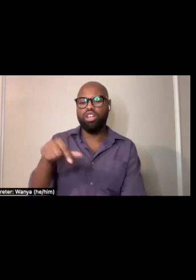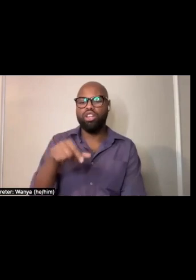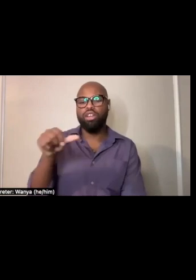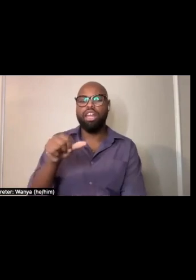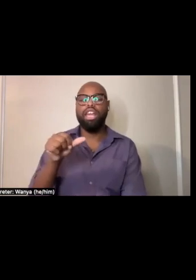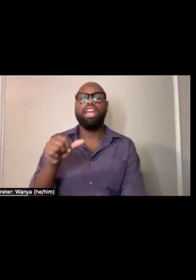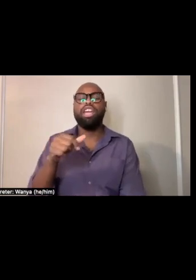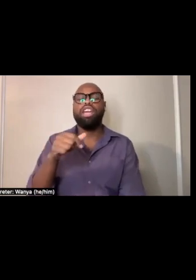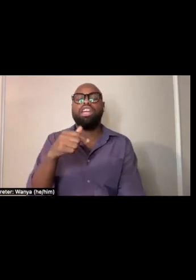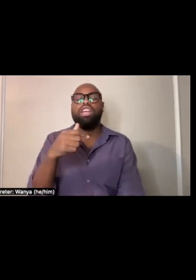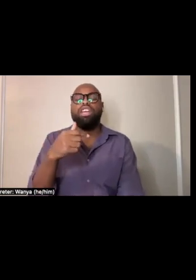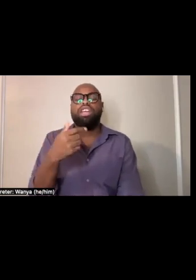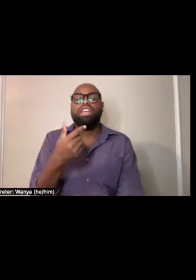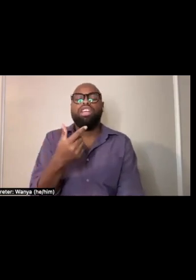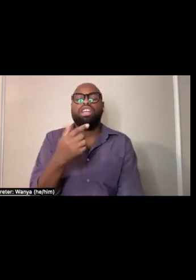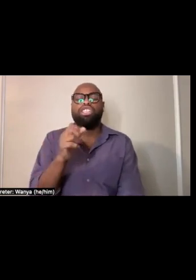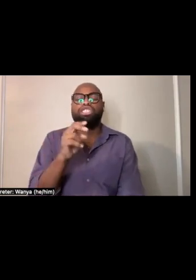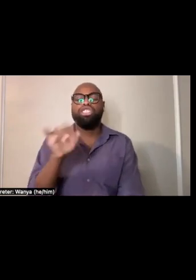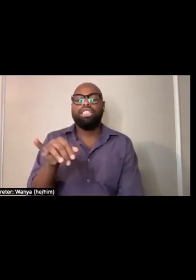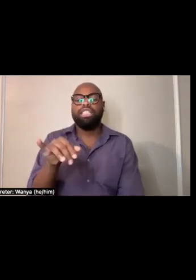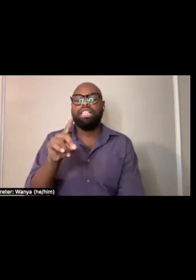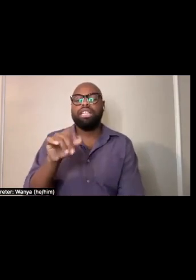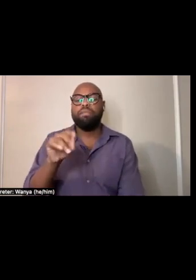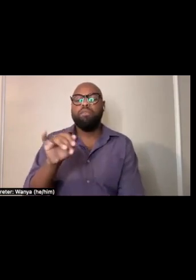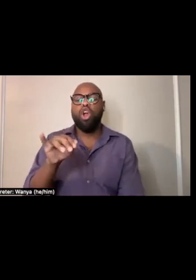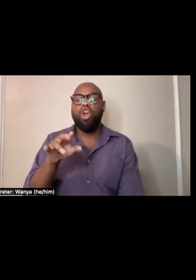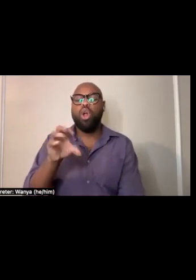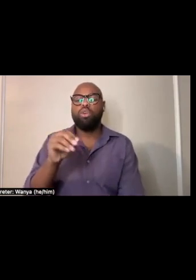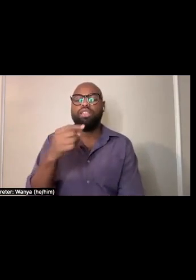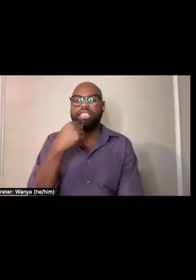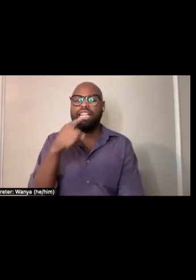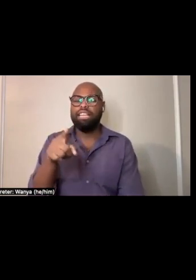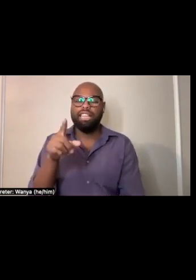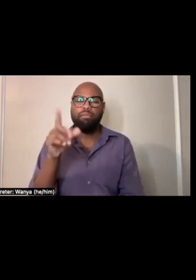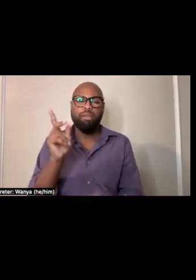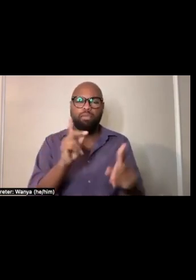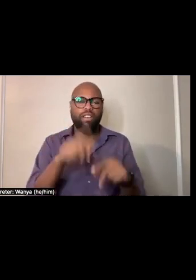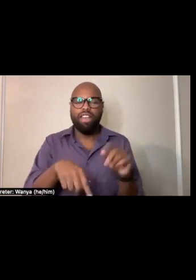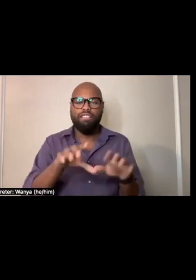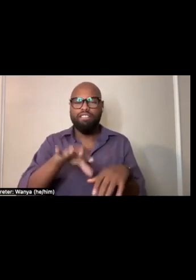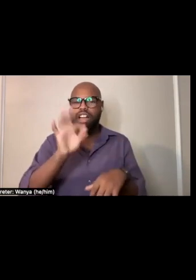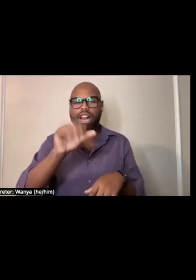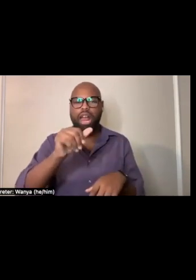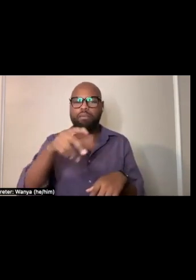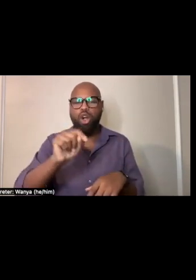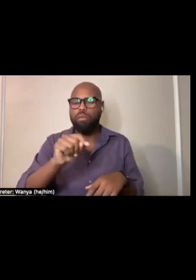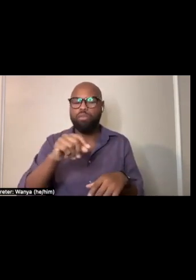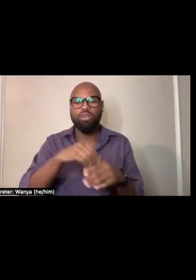that people can't find apartments with a Section 8 voucher in Massachusetts either.